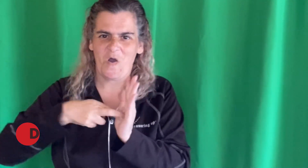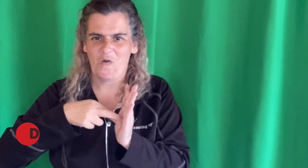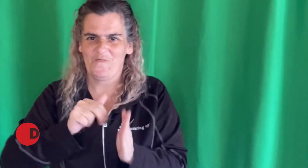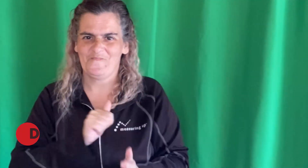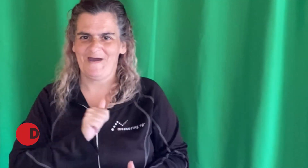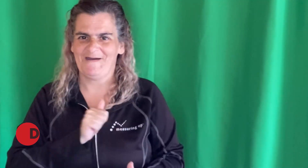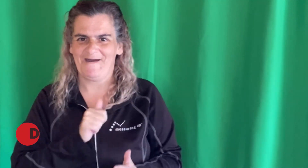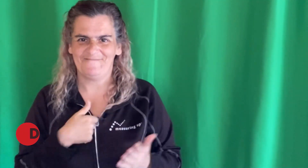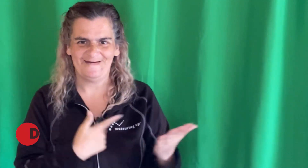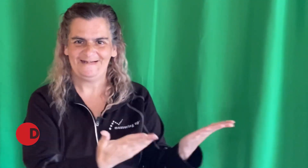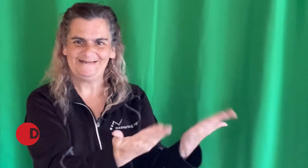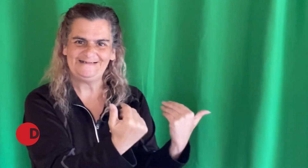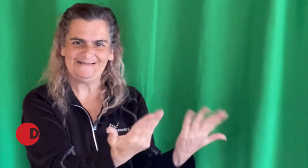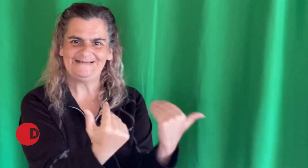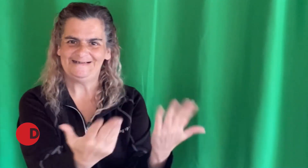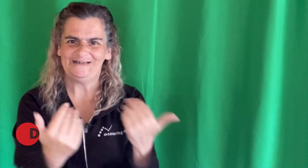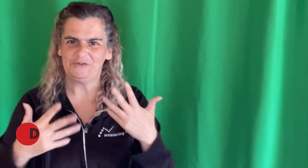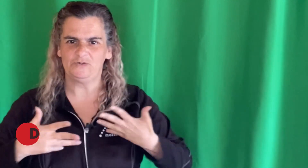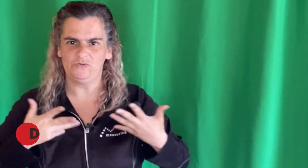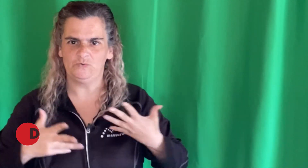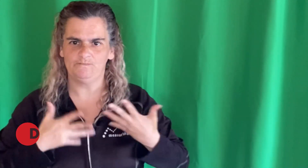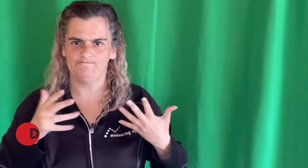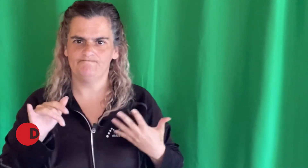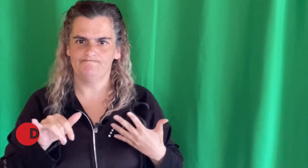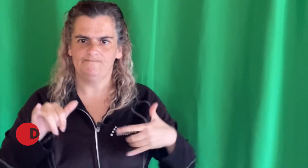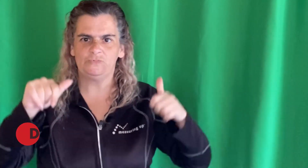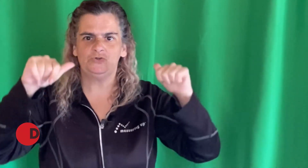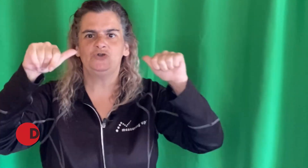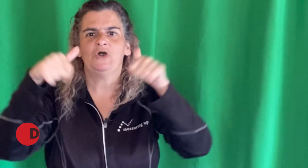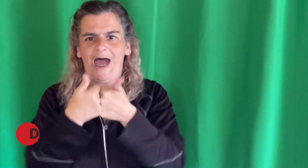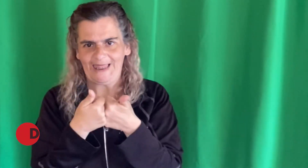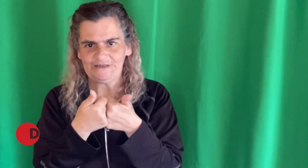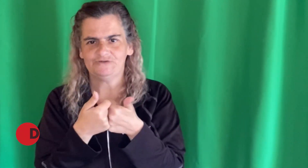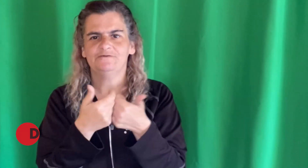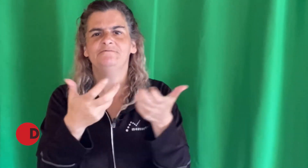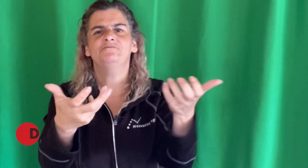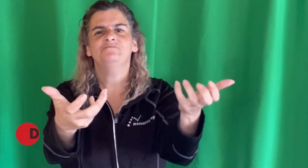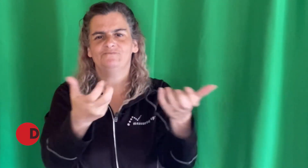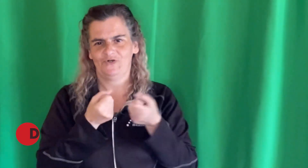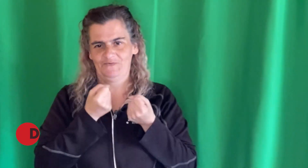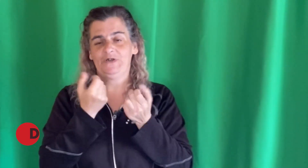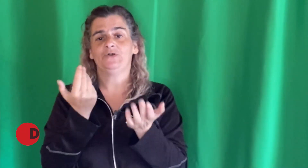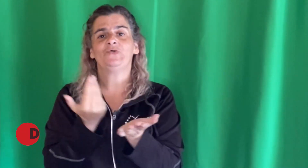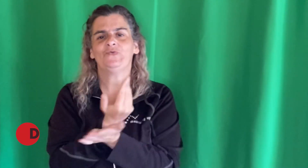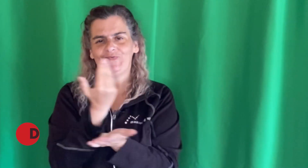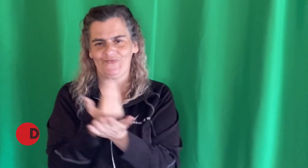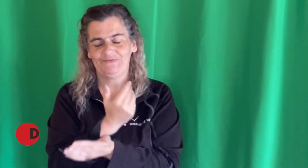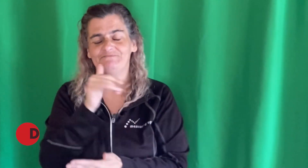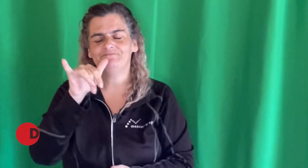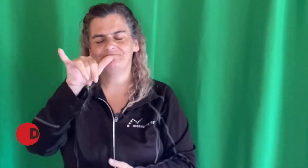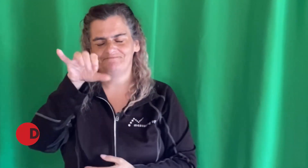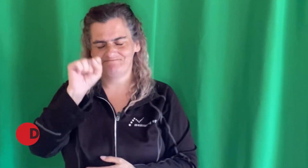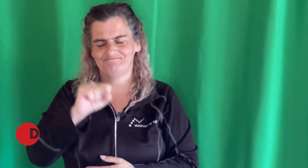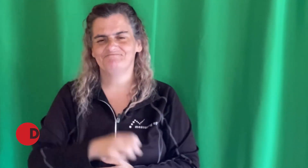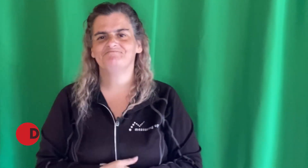I assume their roles to attract youth to join as well. It's a challenge attracting newer people, yes.